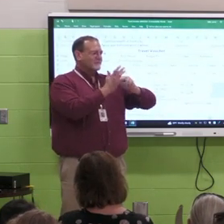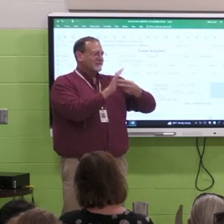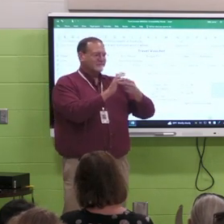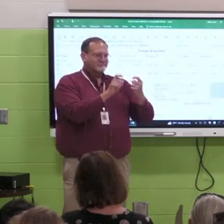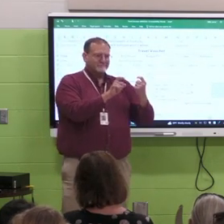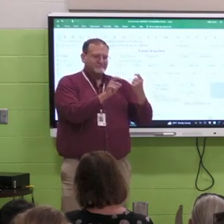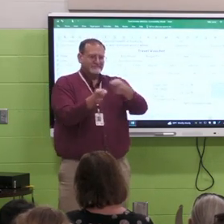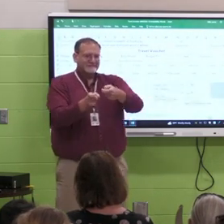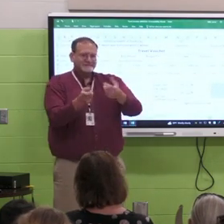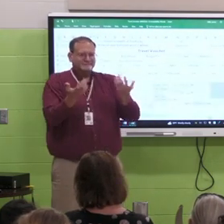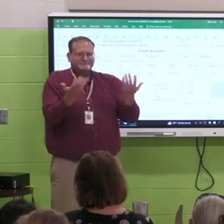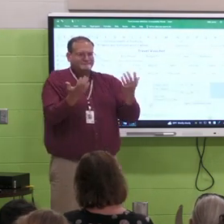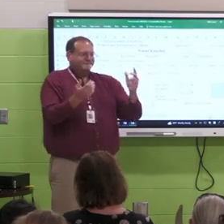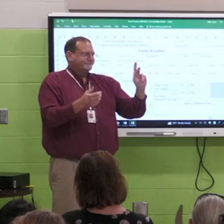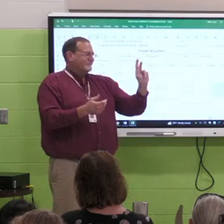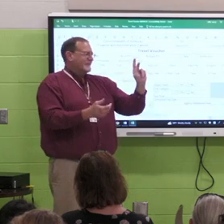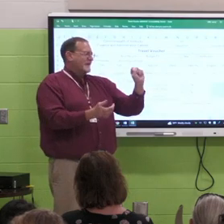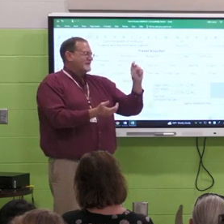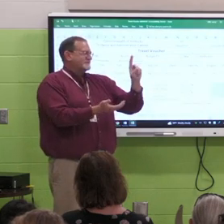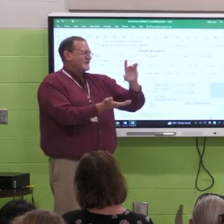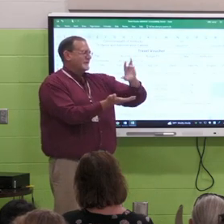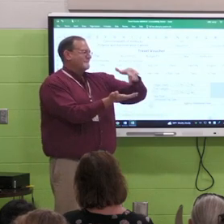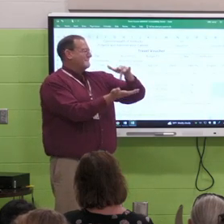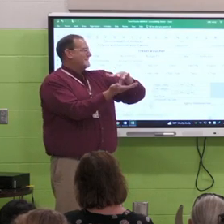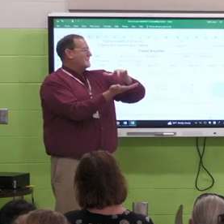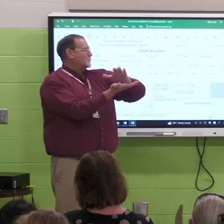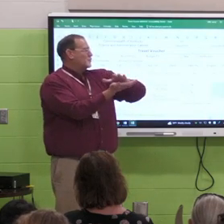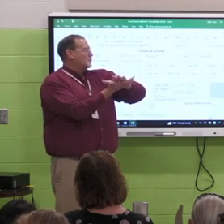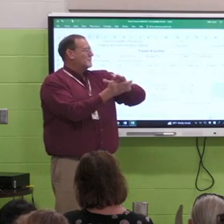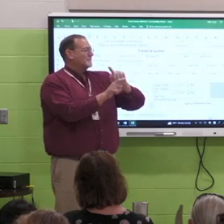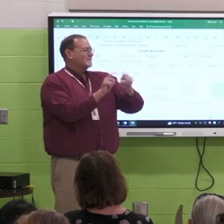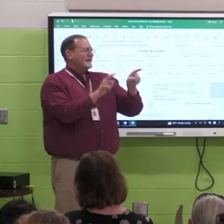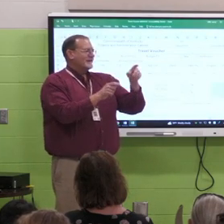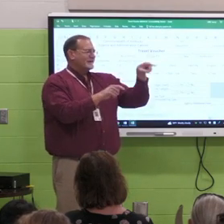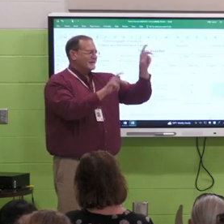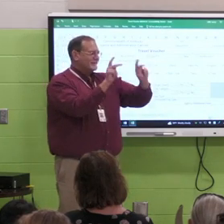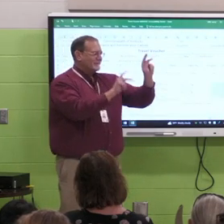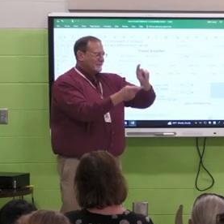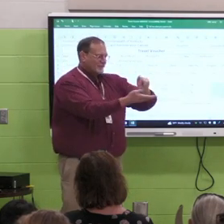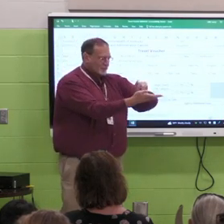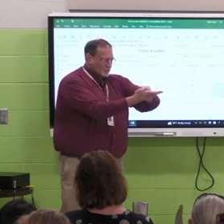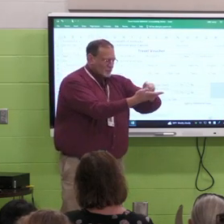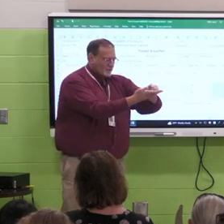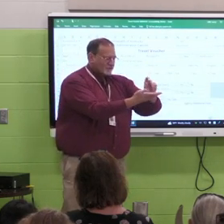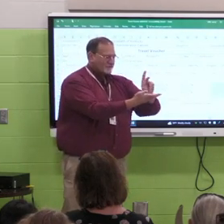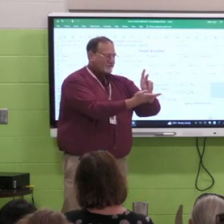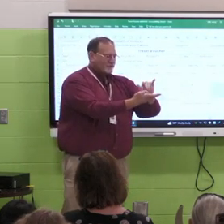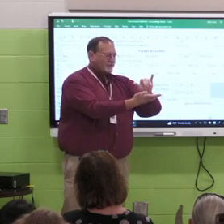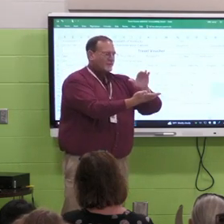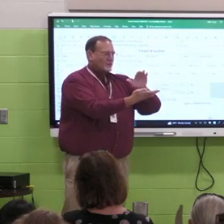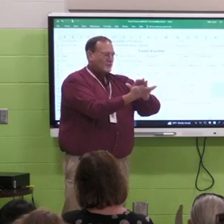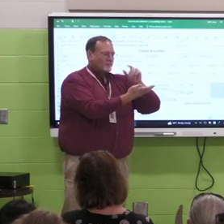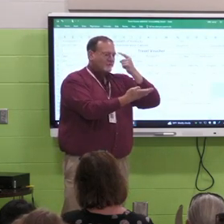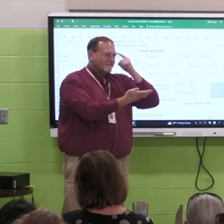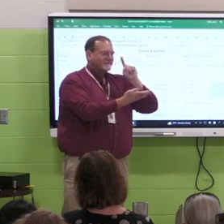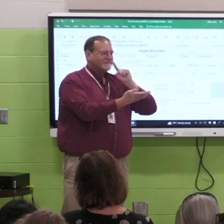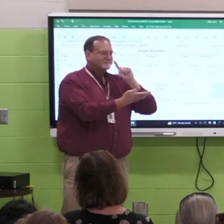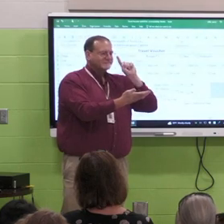the initials that it means that they're giving it like if they want to give it to the middle school